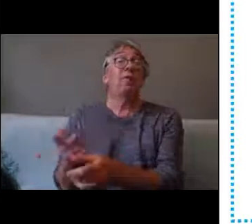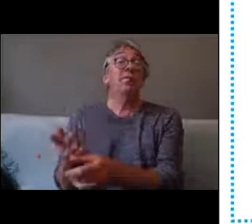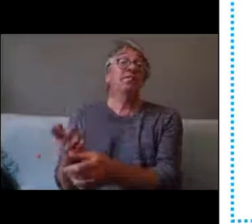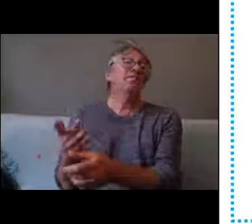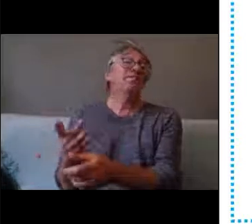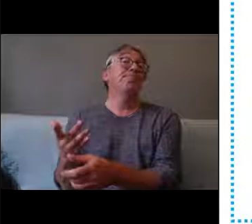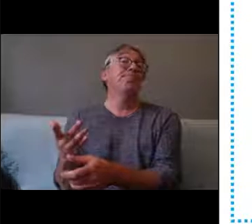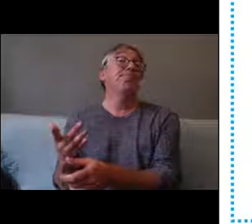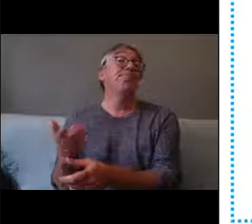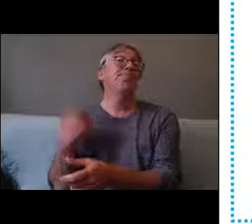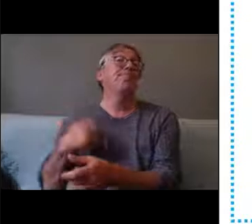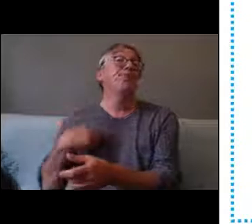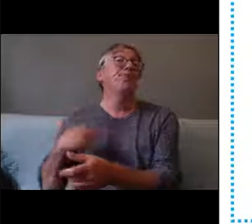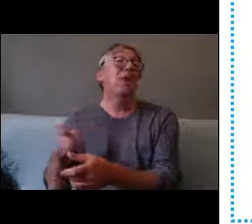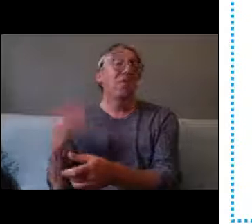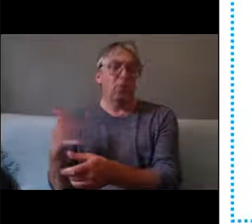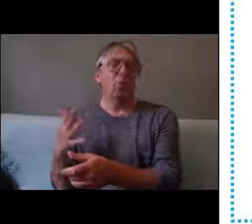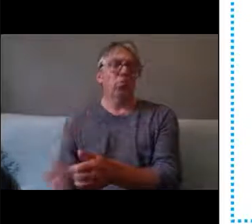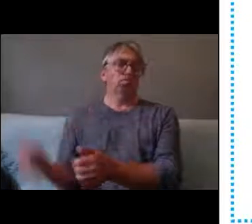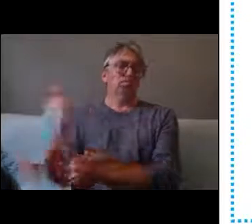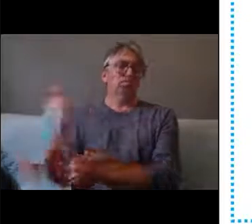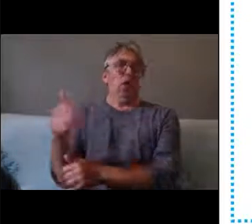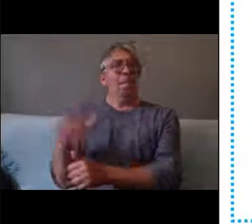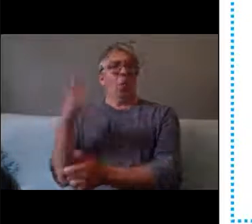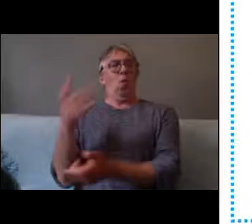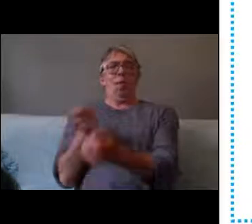and management role, and we continue with our support.